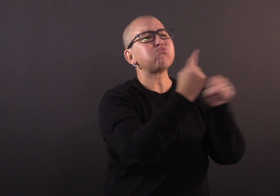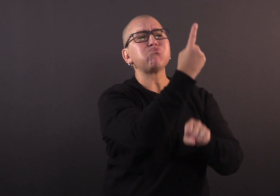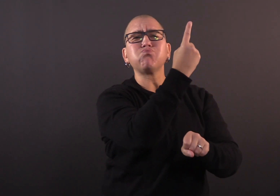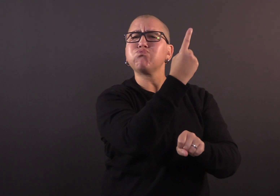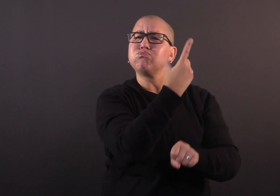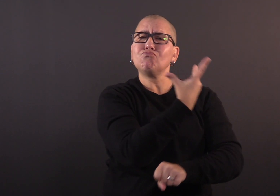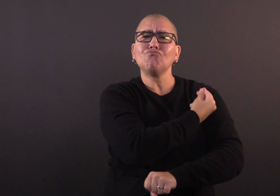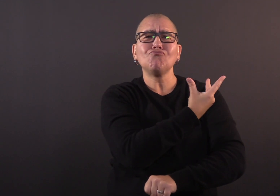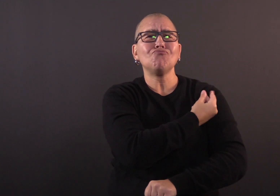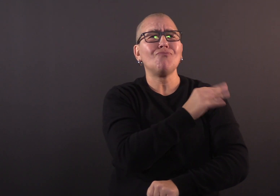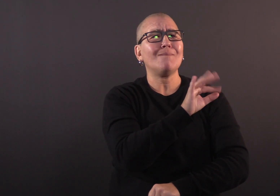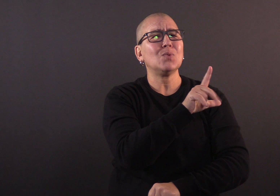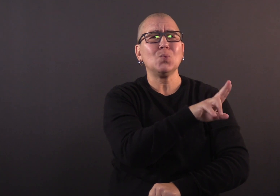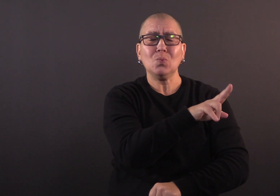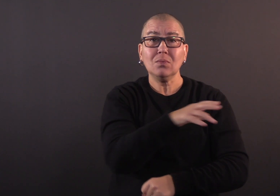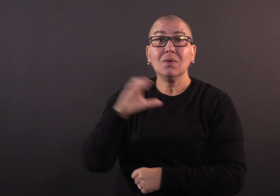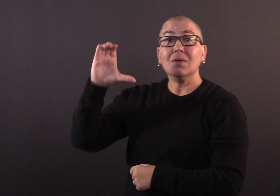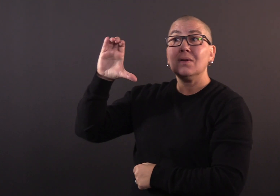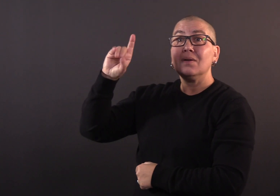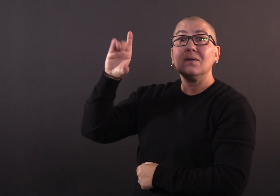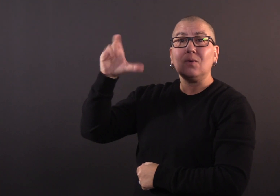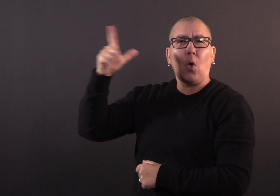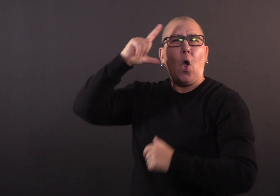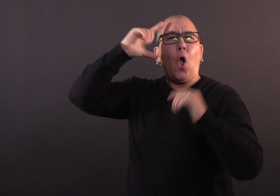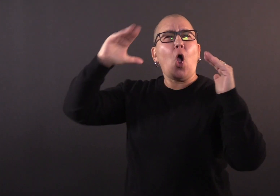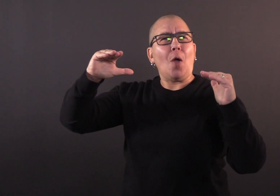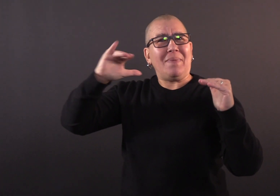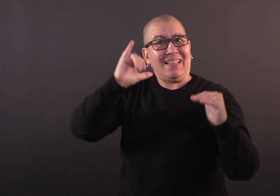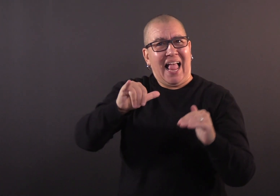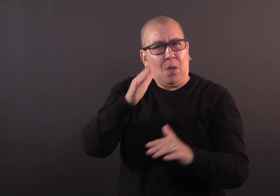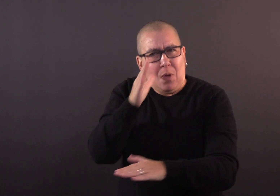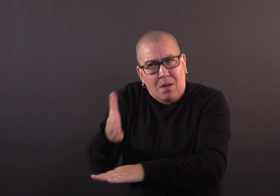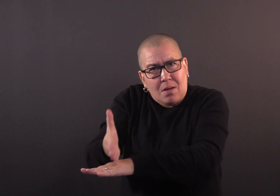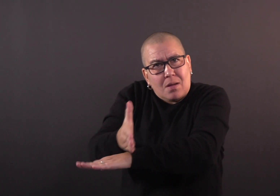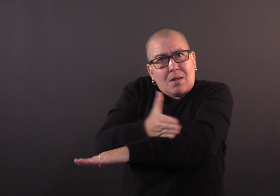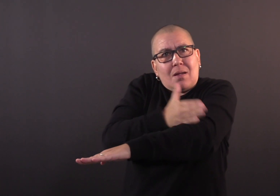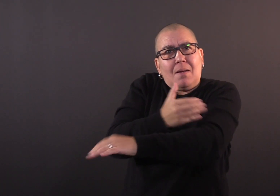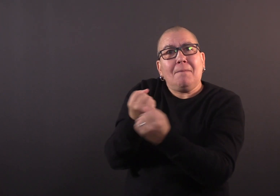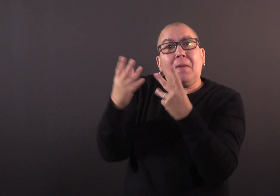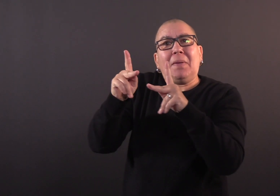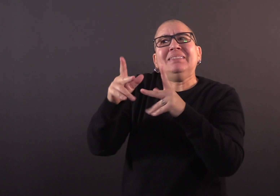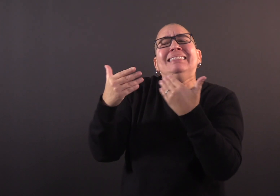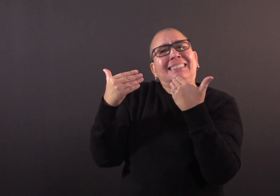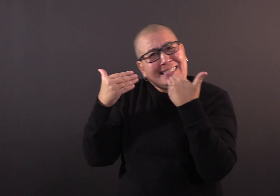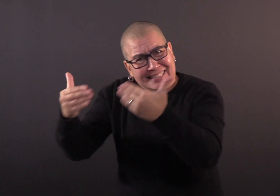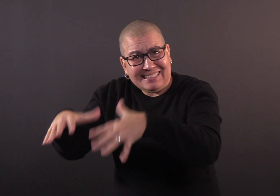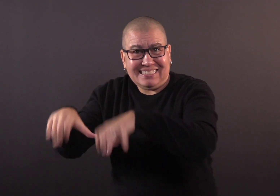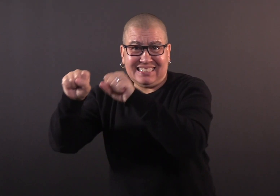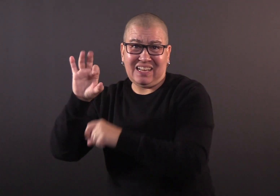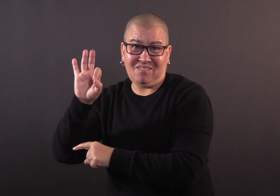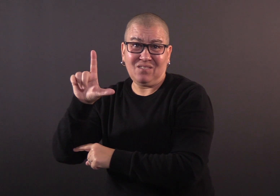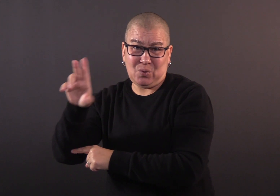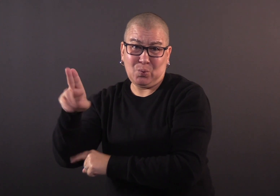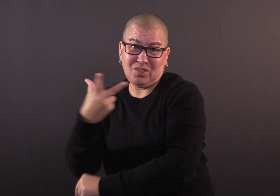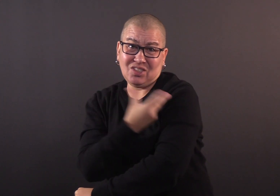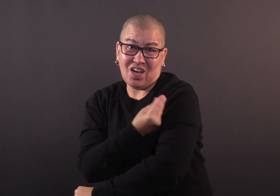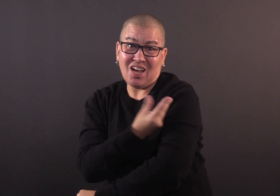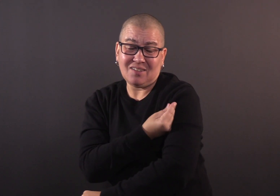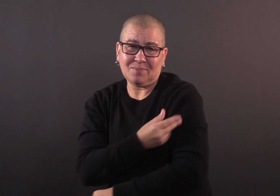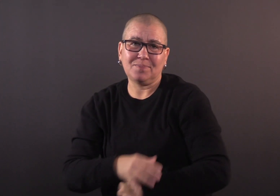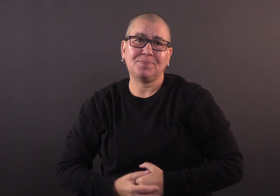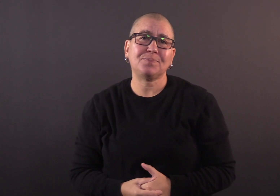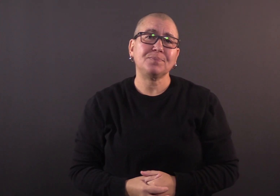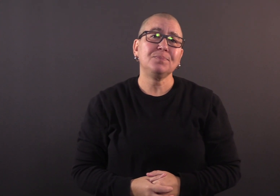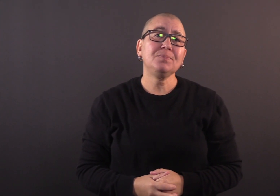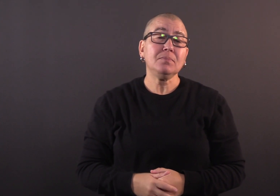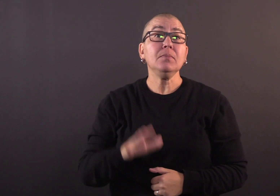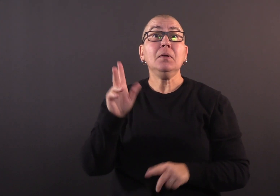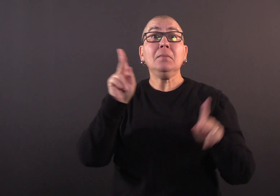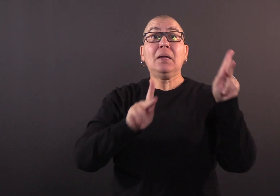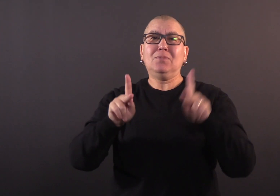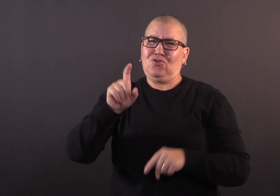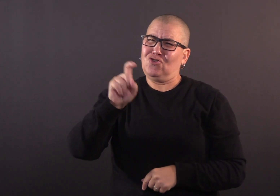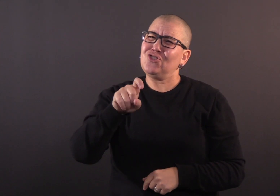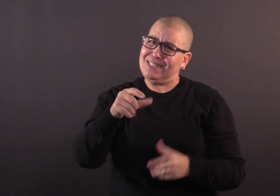influenza also mutates every year. Like with COVID-19, flu is most dangerous to older adults,